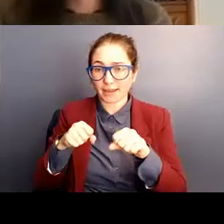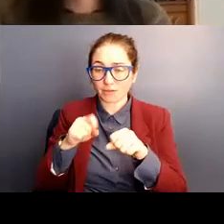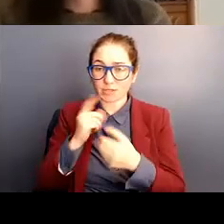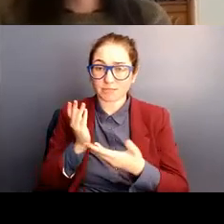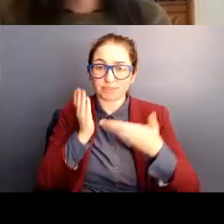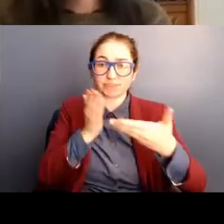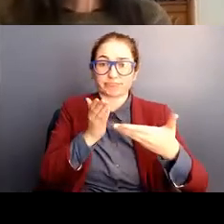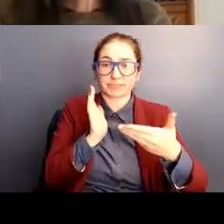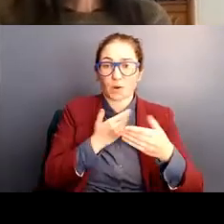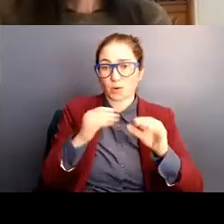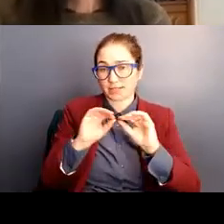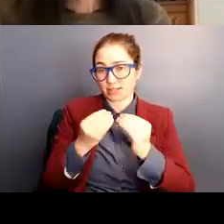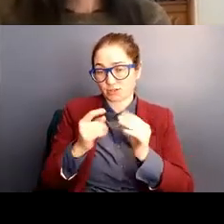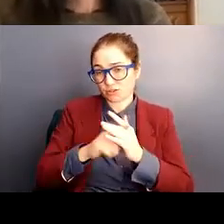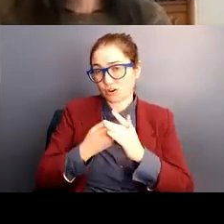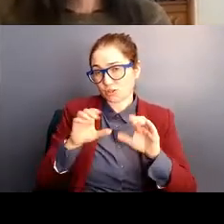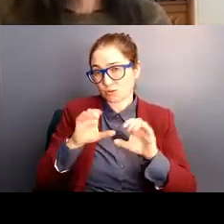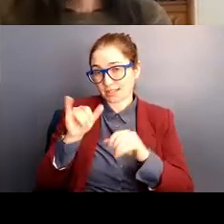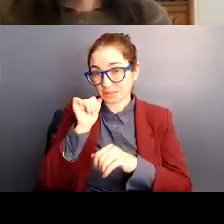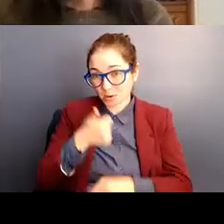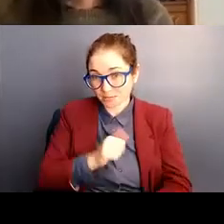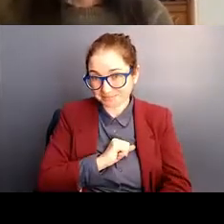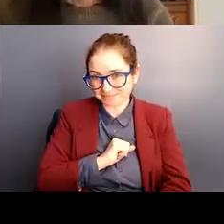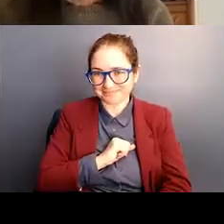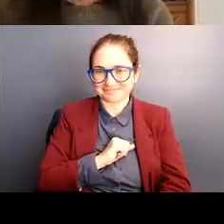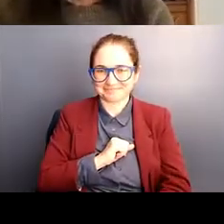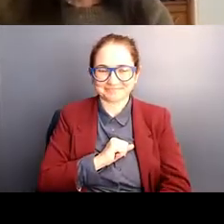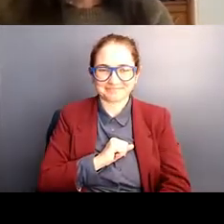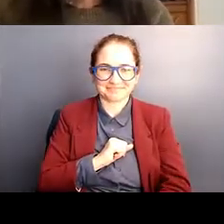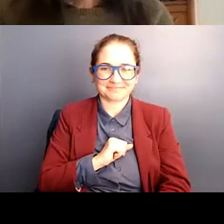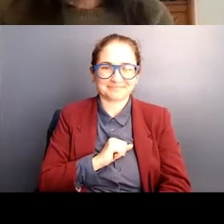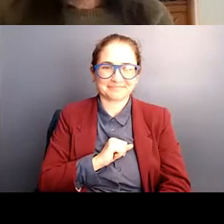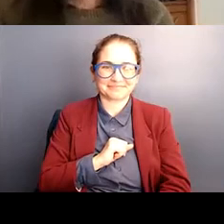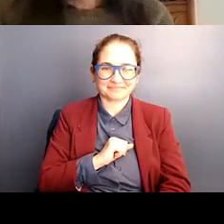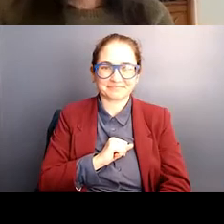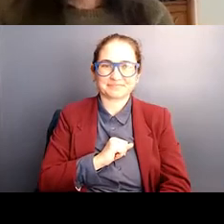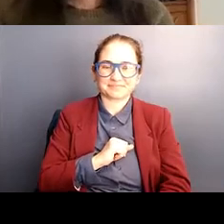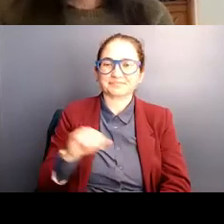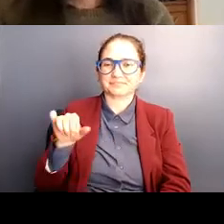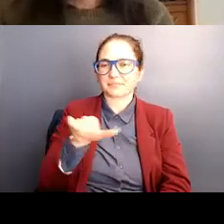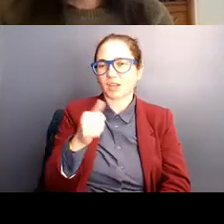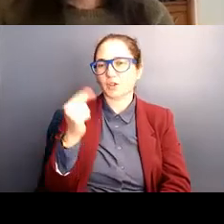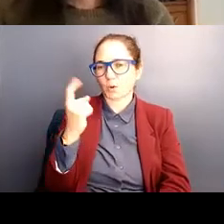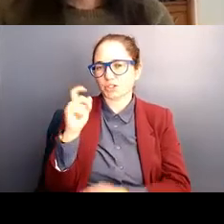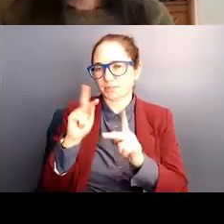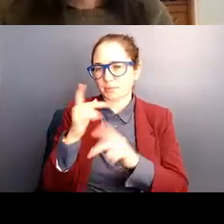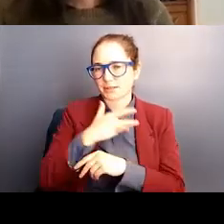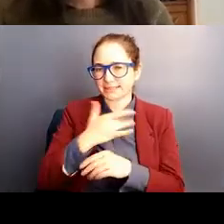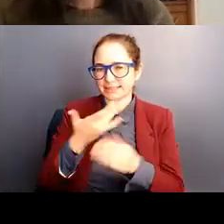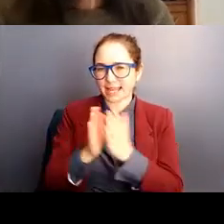doing. Tomorrow. Another question that I get is from people is I've received a